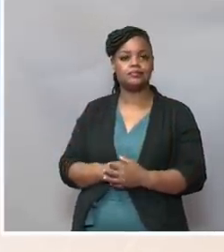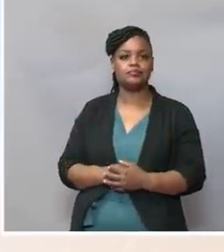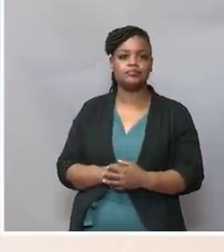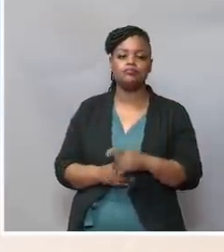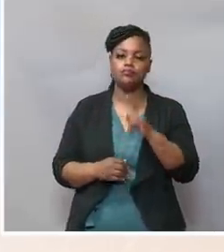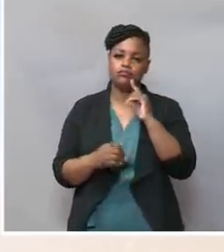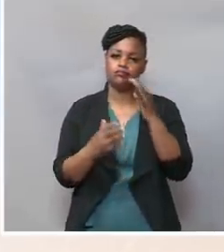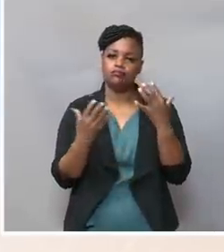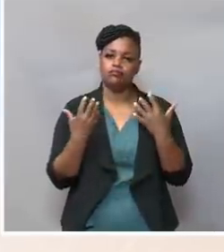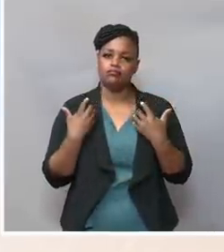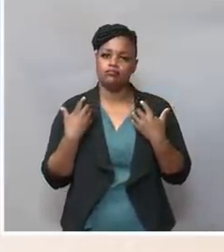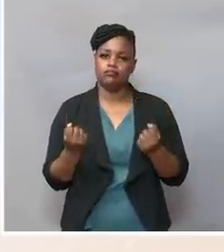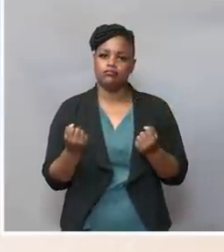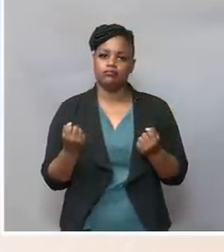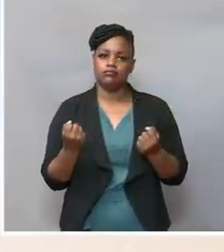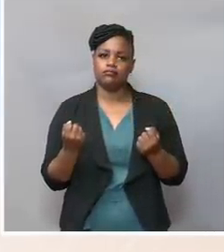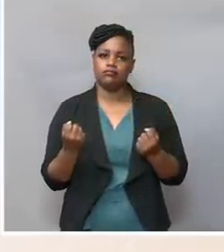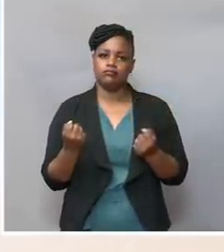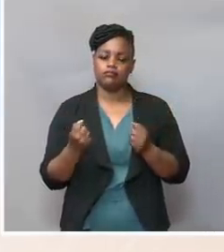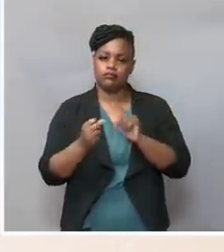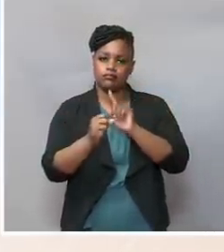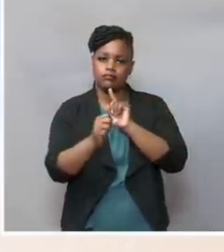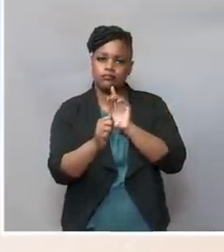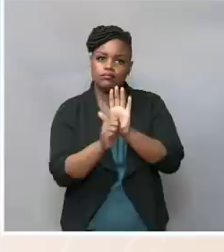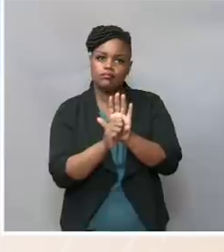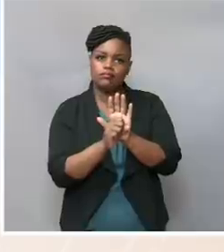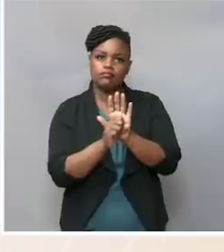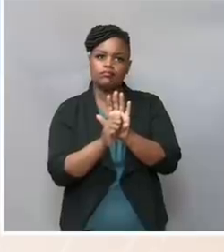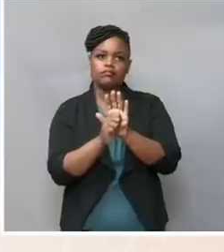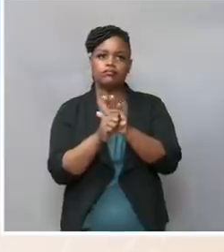and the commitment to declare we shall overcome.